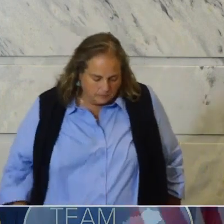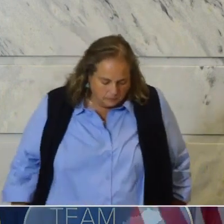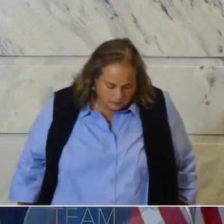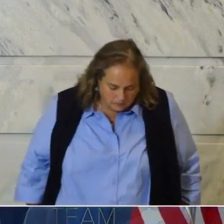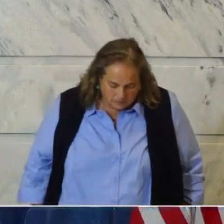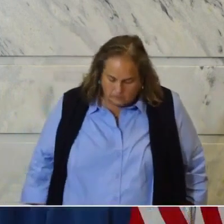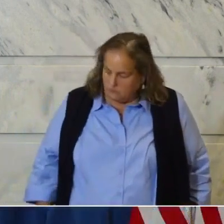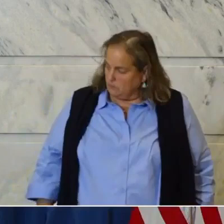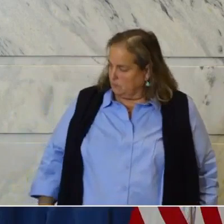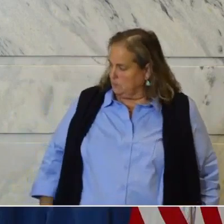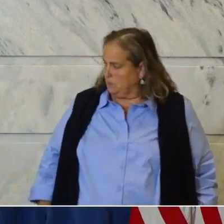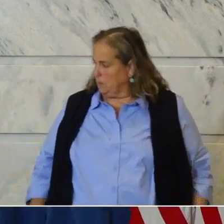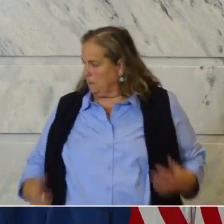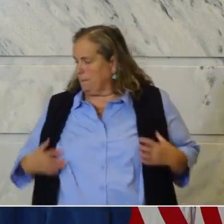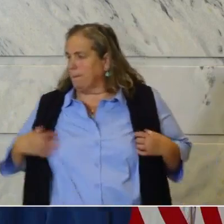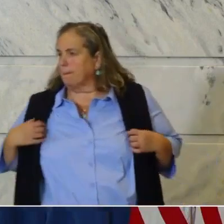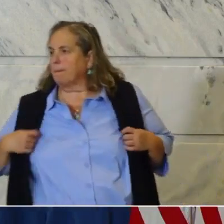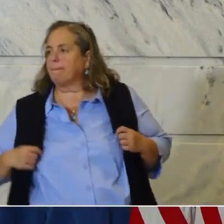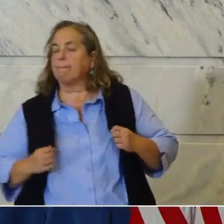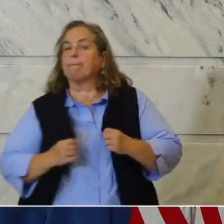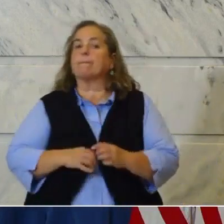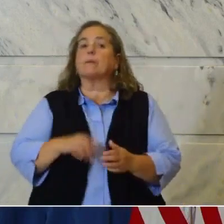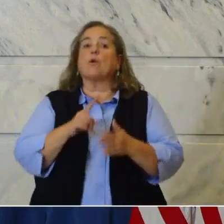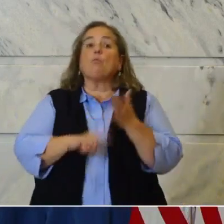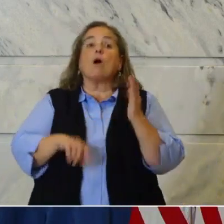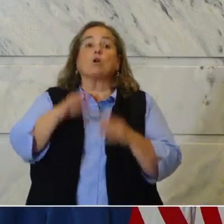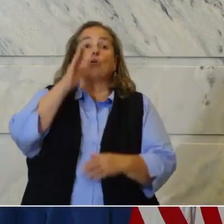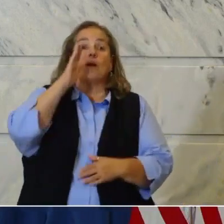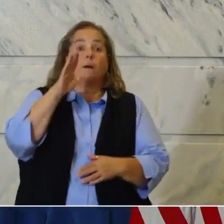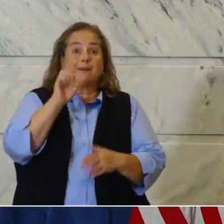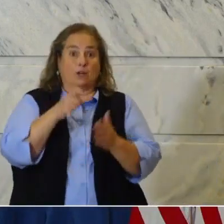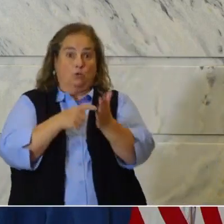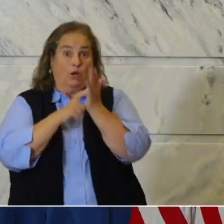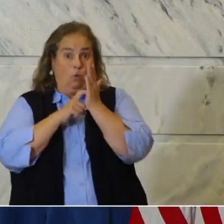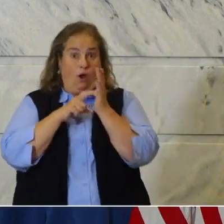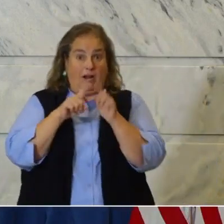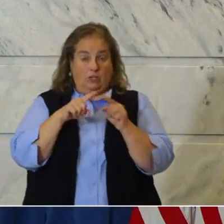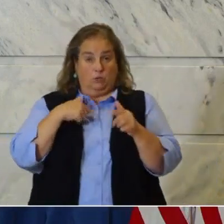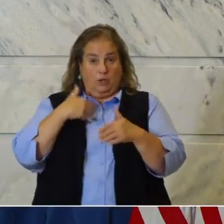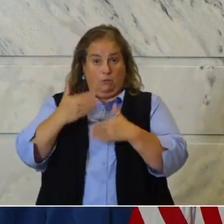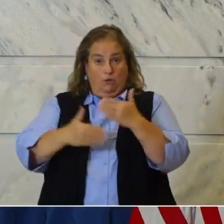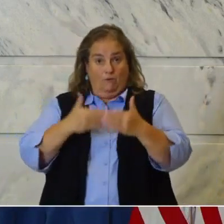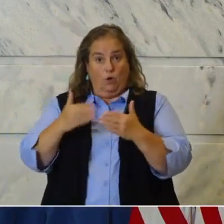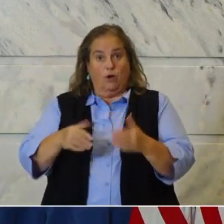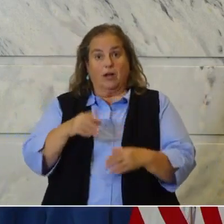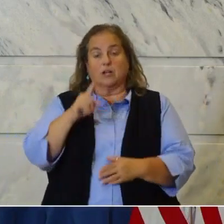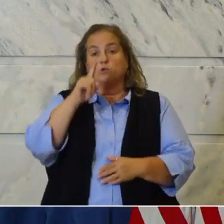and what will be absolutely required moving forward is absolute and full transparency